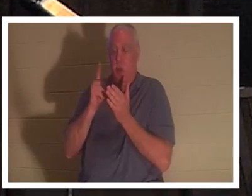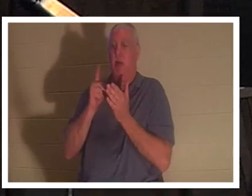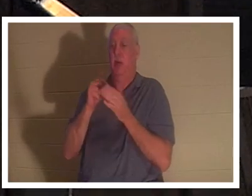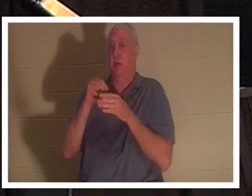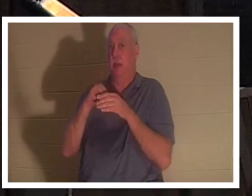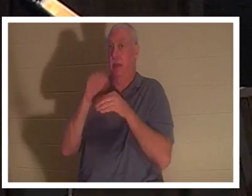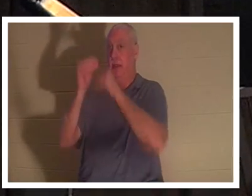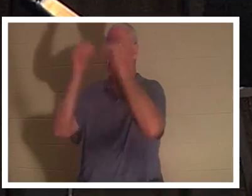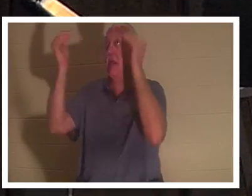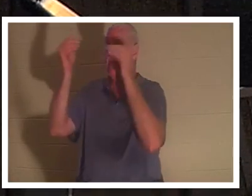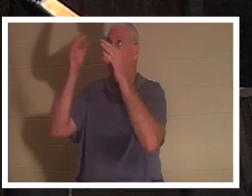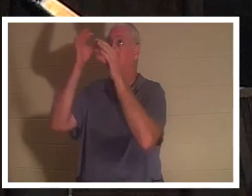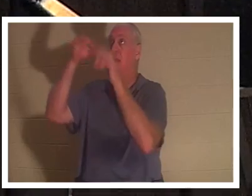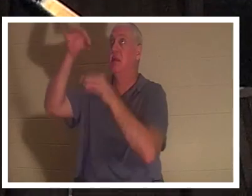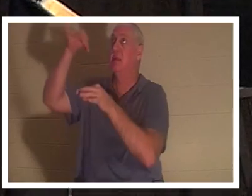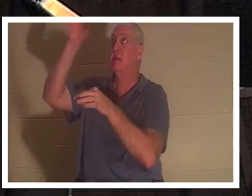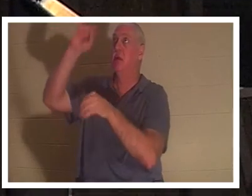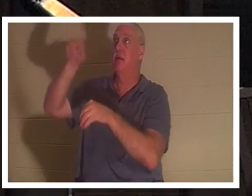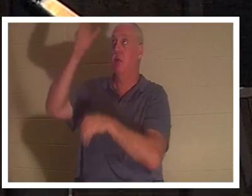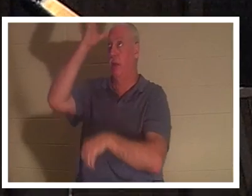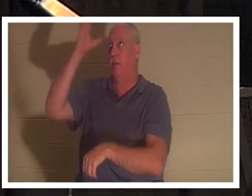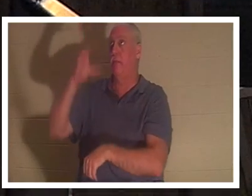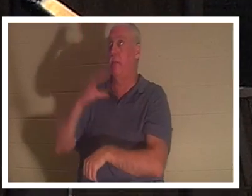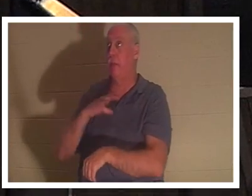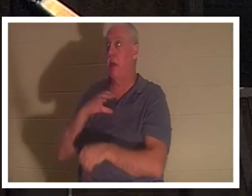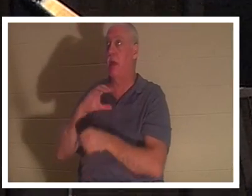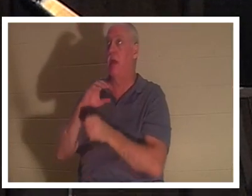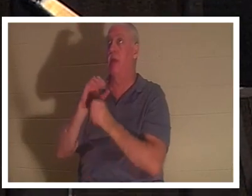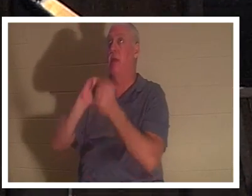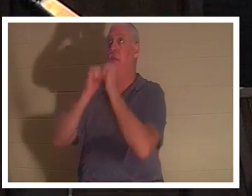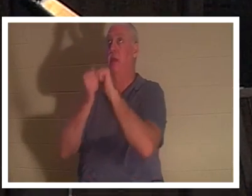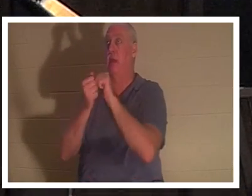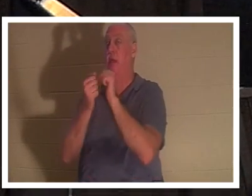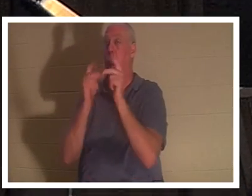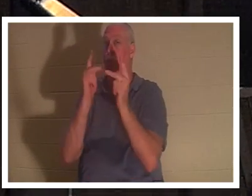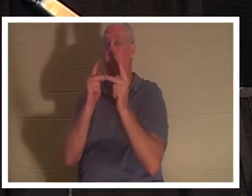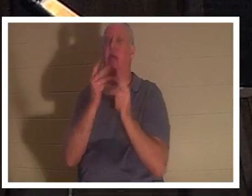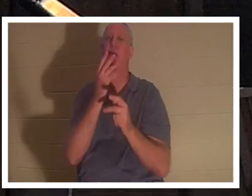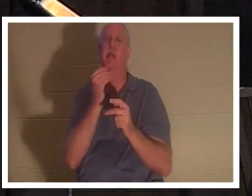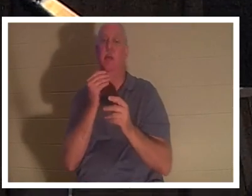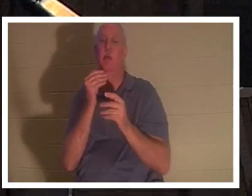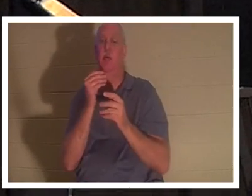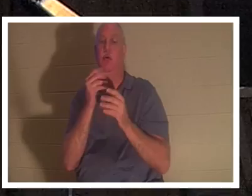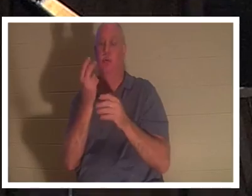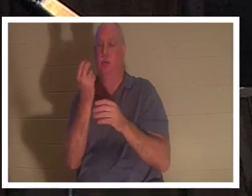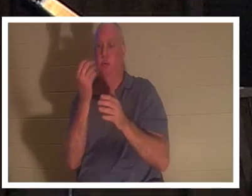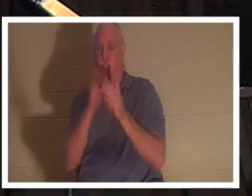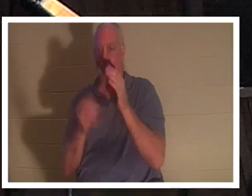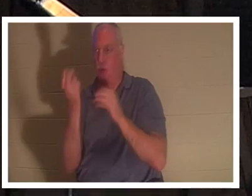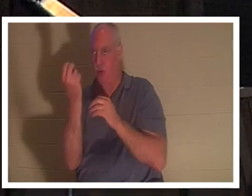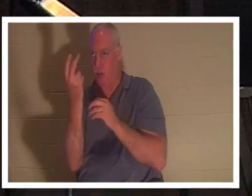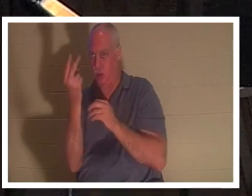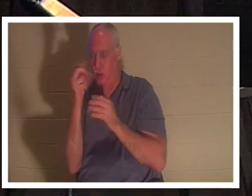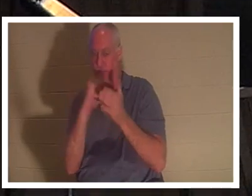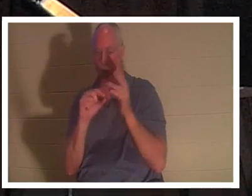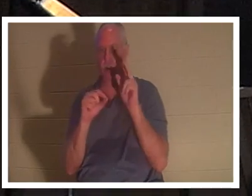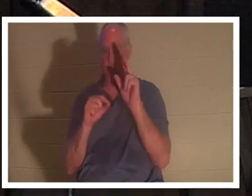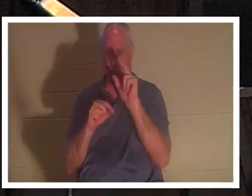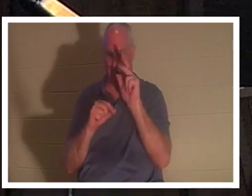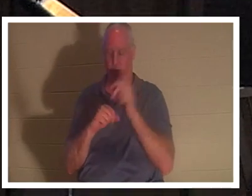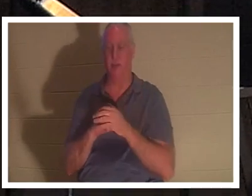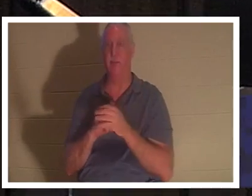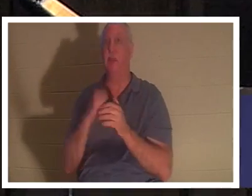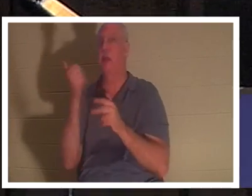spirits of just men made perfect", Hebrews 12:23. And in another place, that when Christ returns,